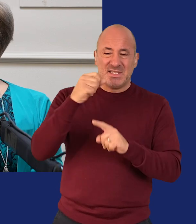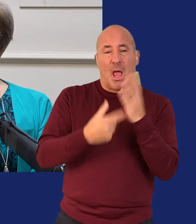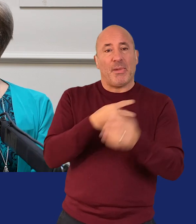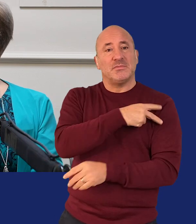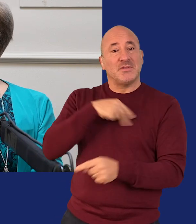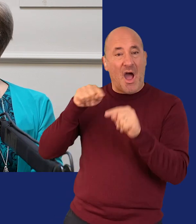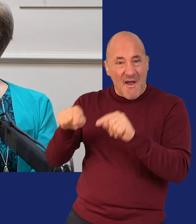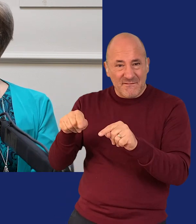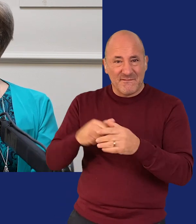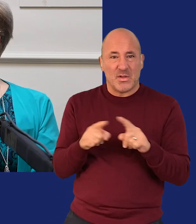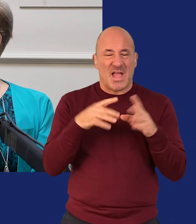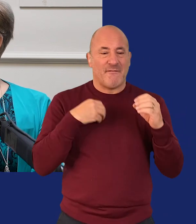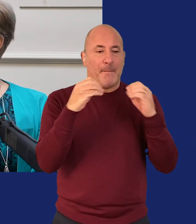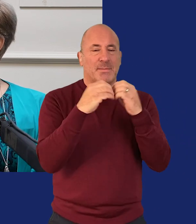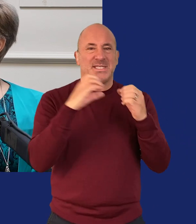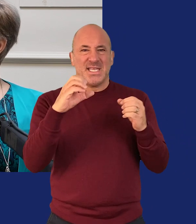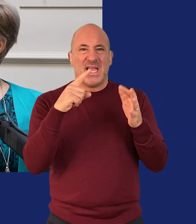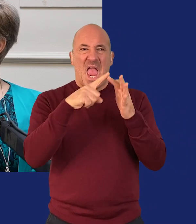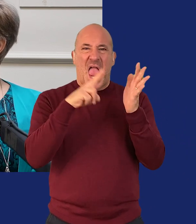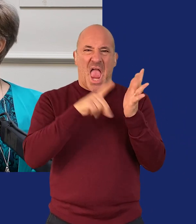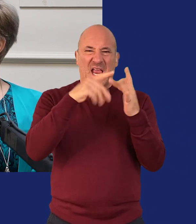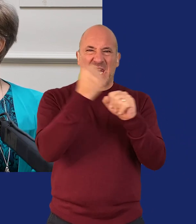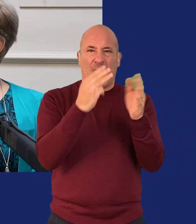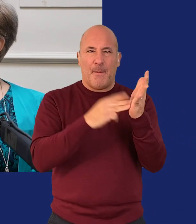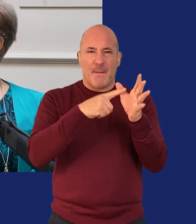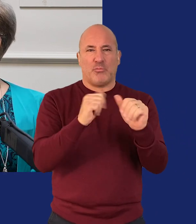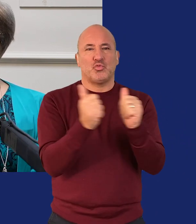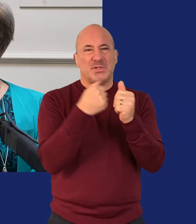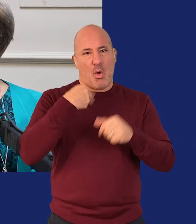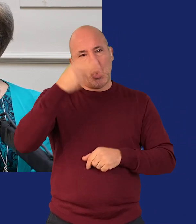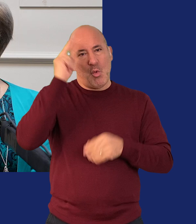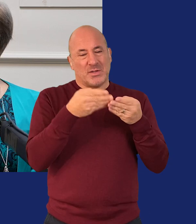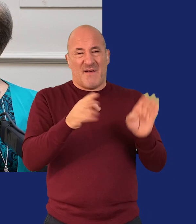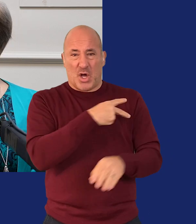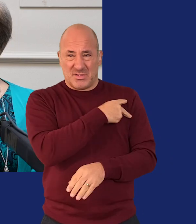We also have BBC Enigma, which is for our neurodivergent staff. Um, staff.